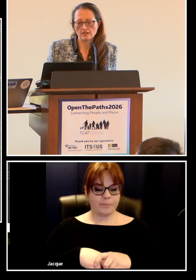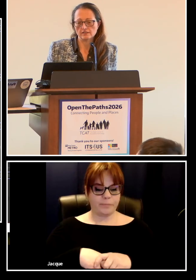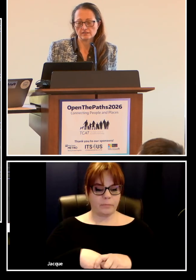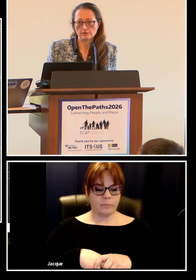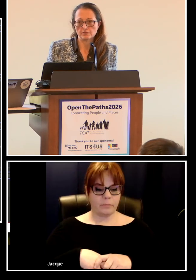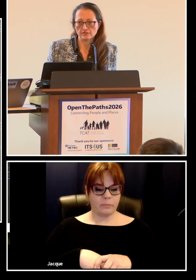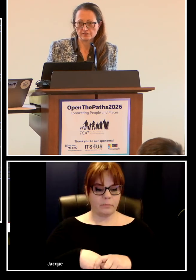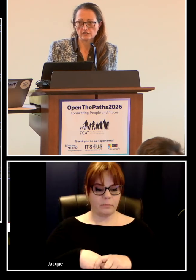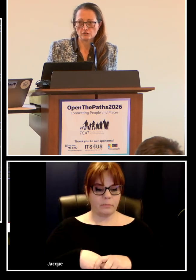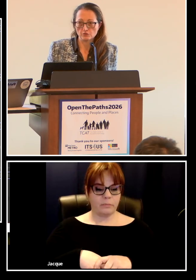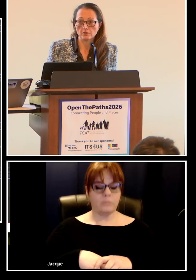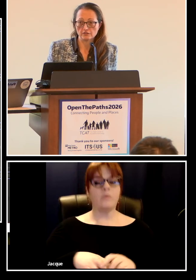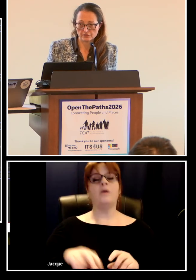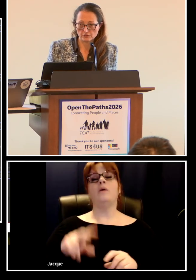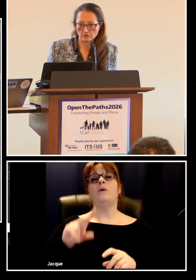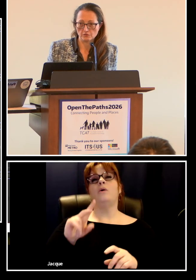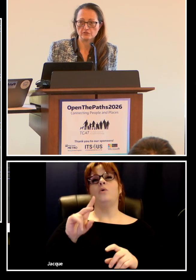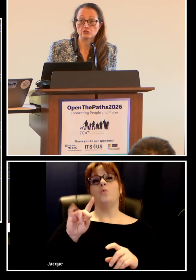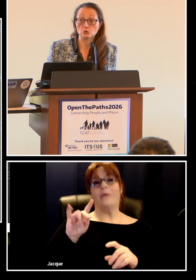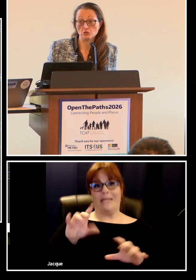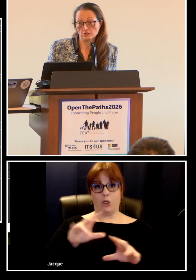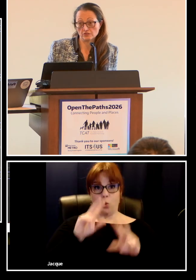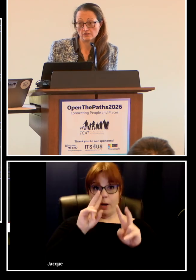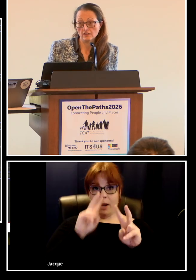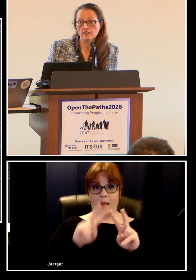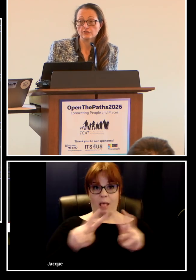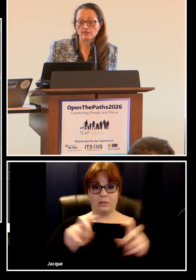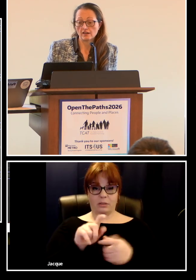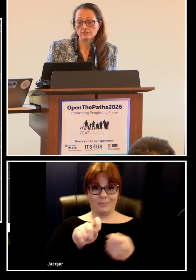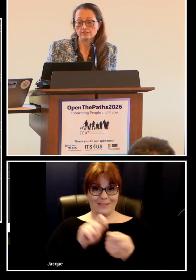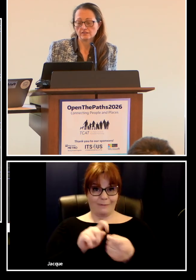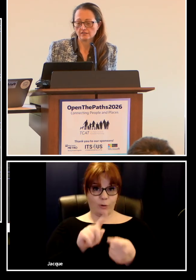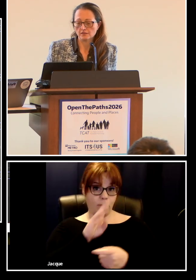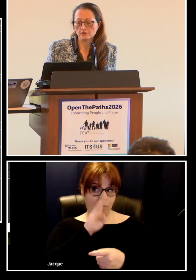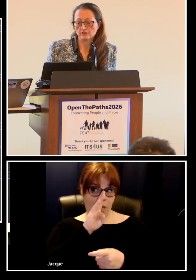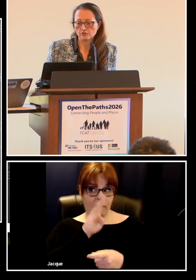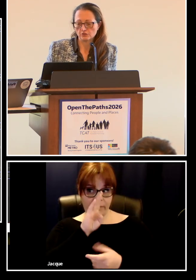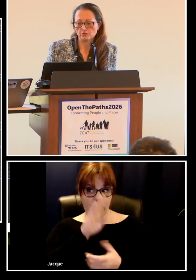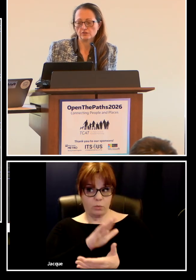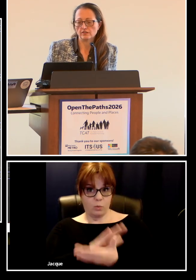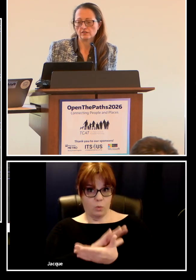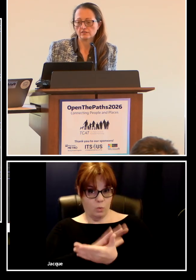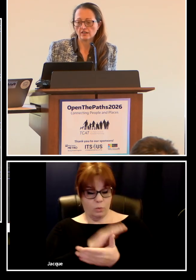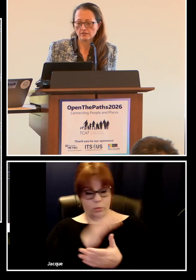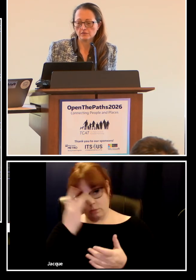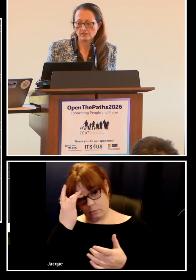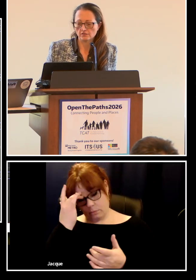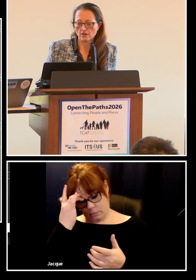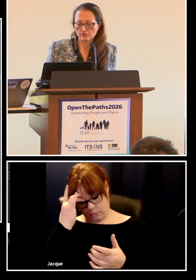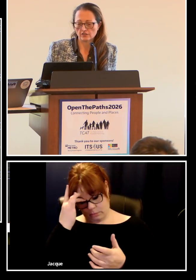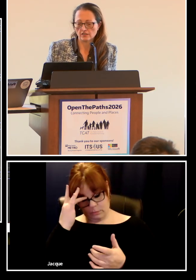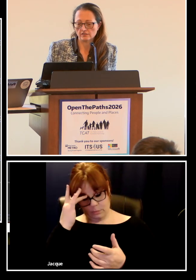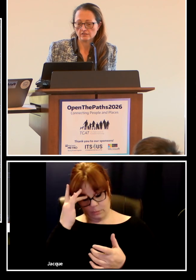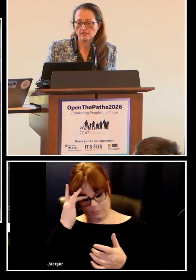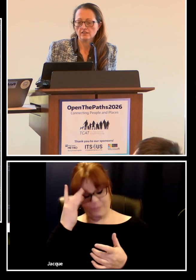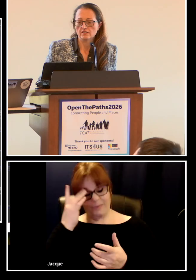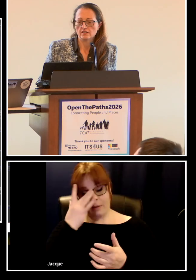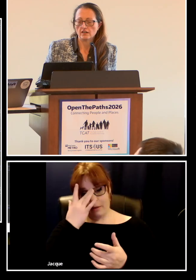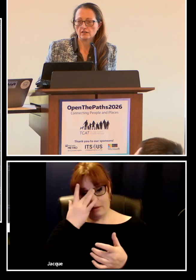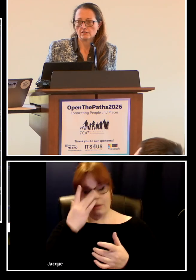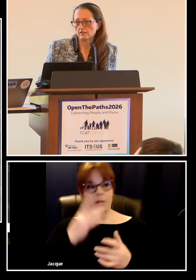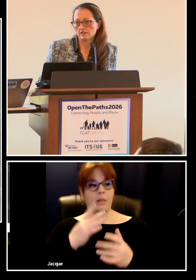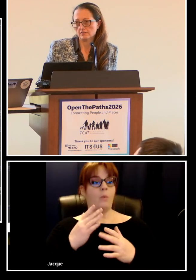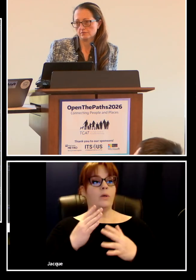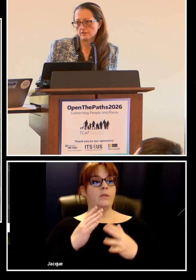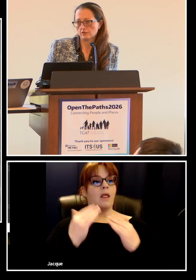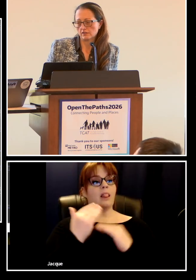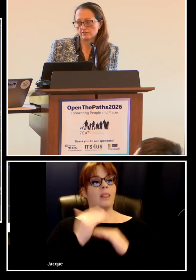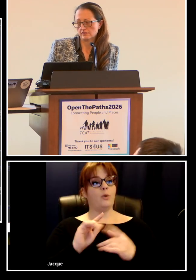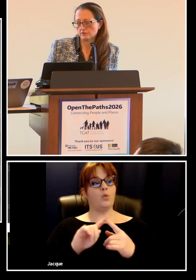analysis specific to Bellevue schools. So that was limited to the 10-minute walkshed um across